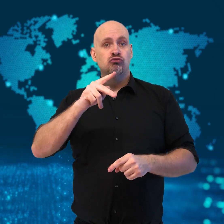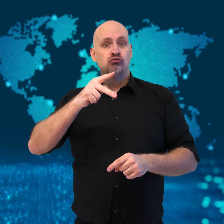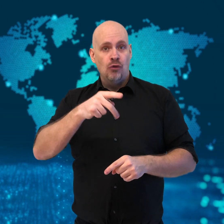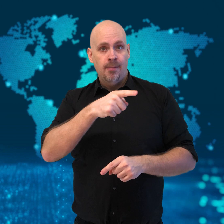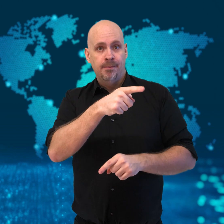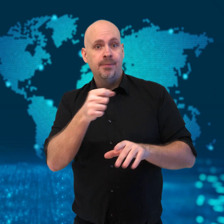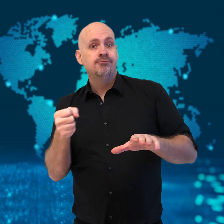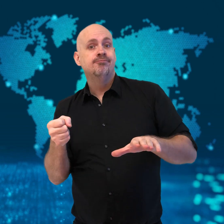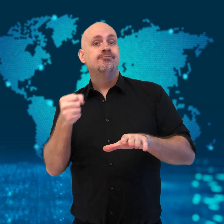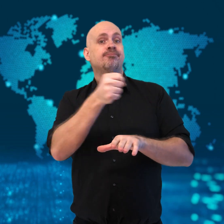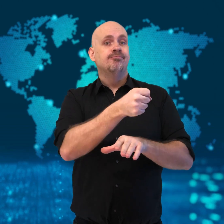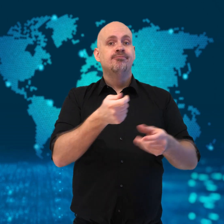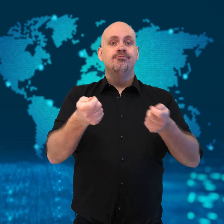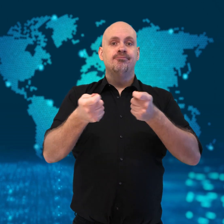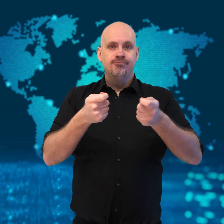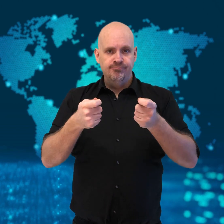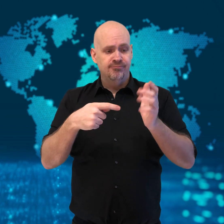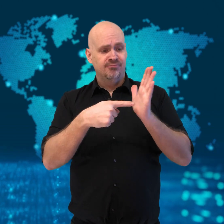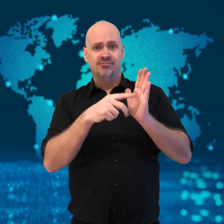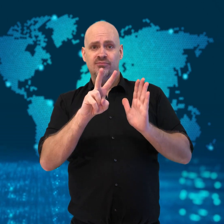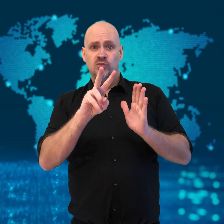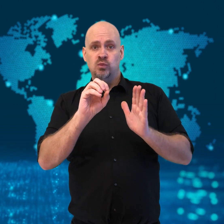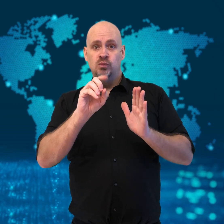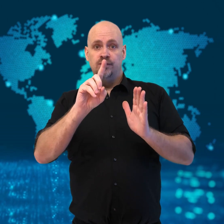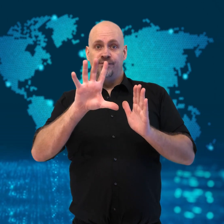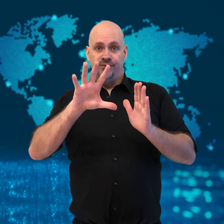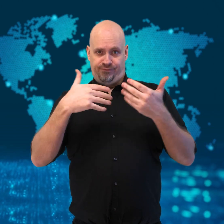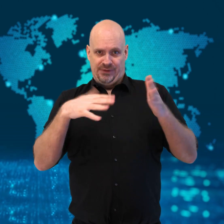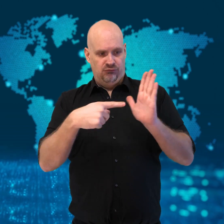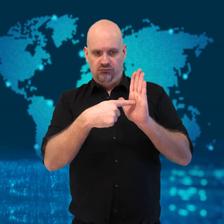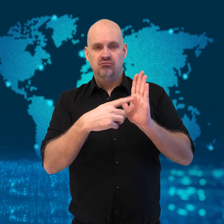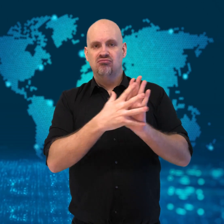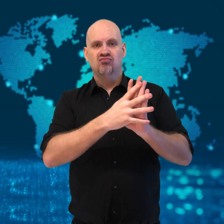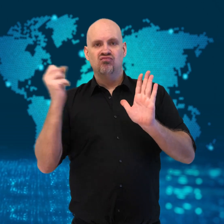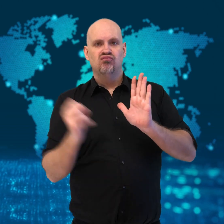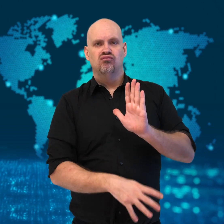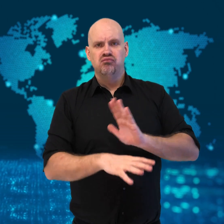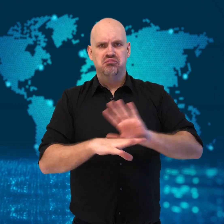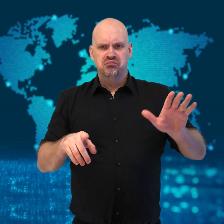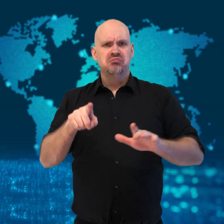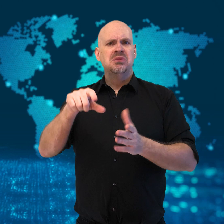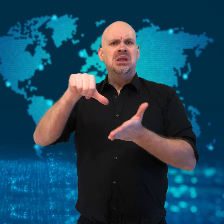agreement with more limitations on its nuclear program